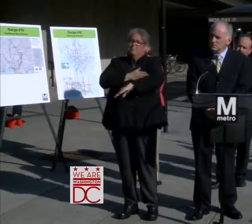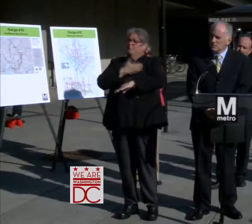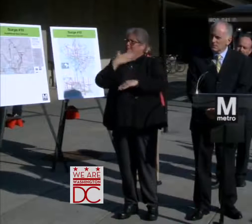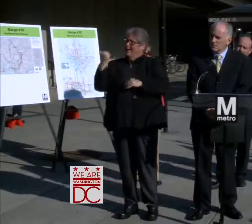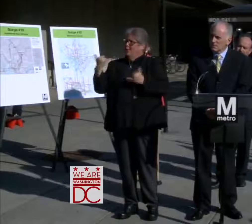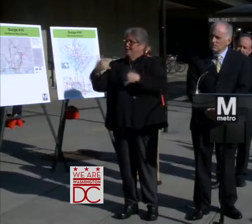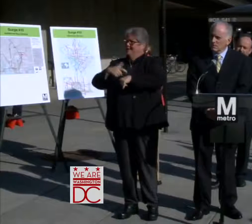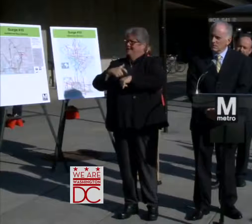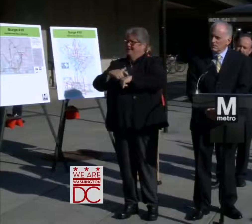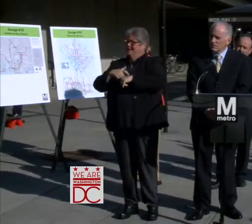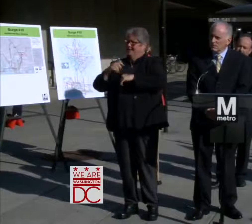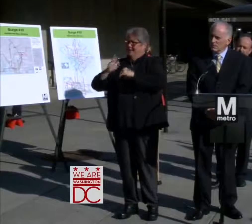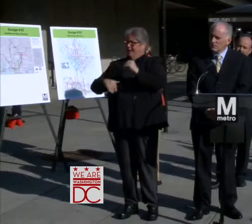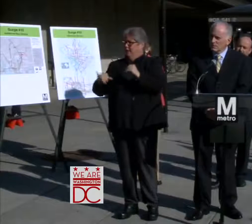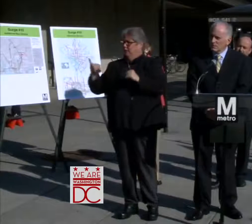THAN YOU DID LAST TIME?